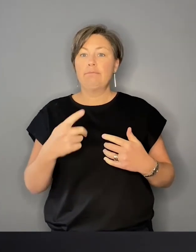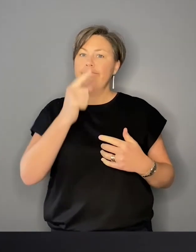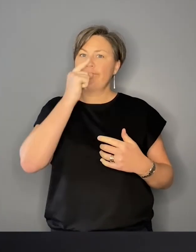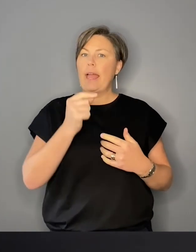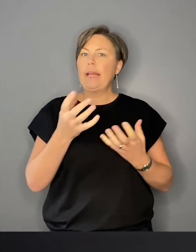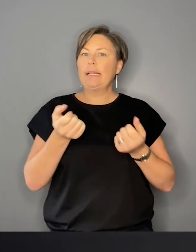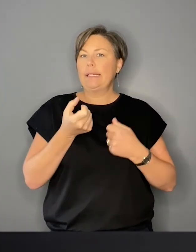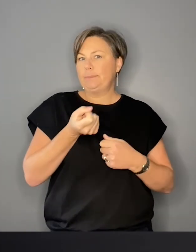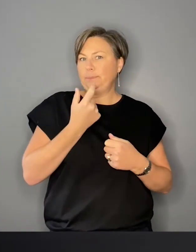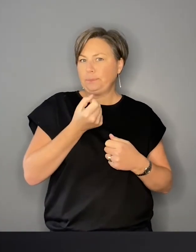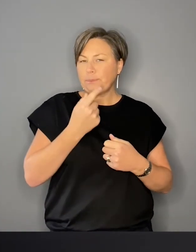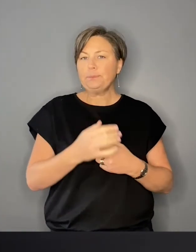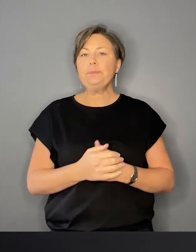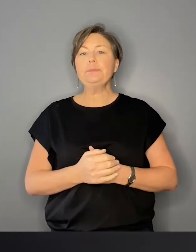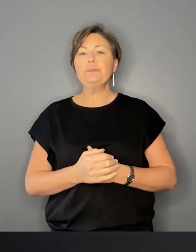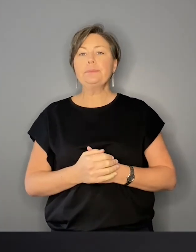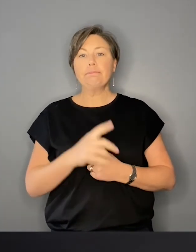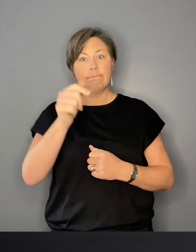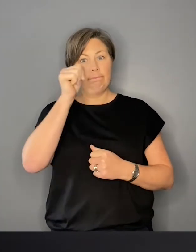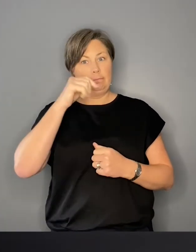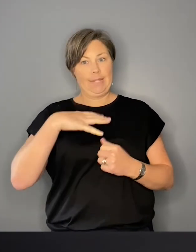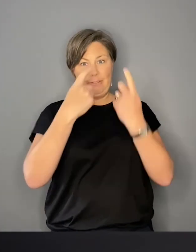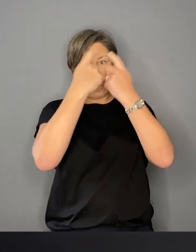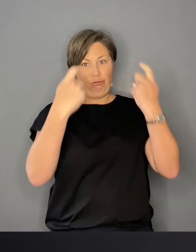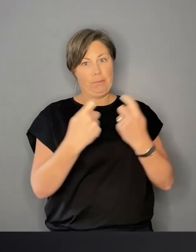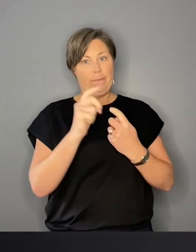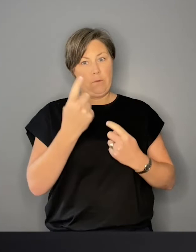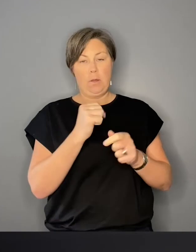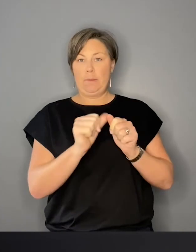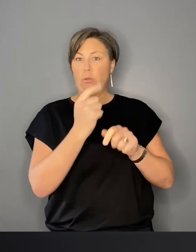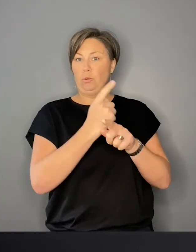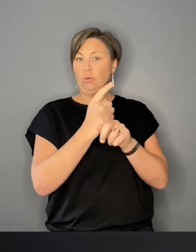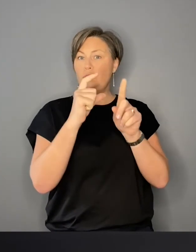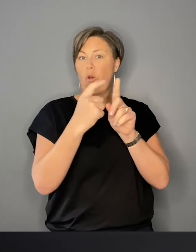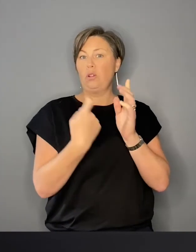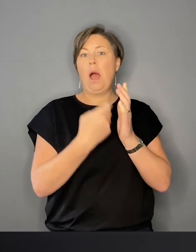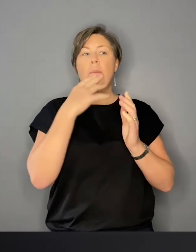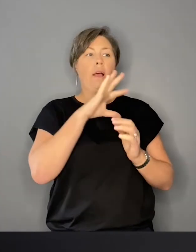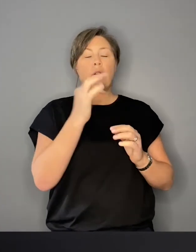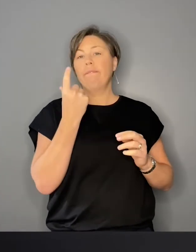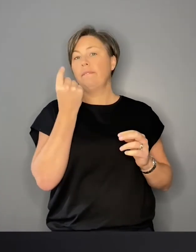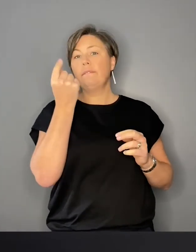Remember, these medicines, tablets or capsules, need a prescription. So, talk to your doctor. And don't delay.